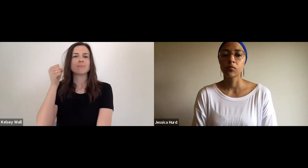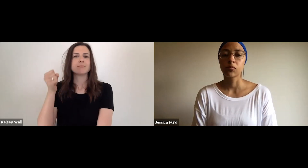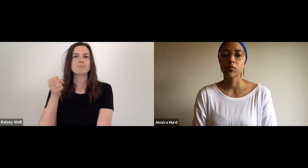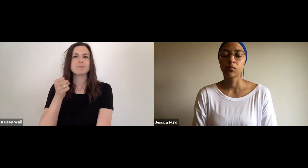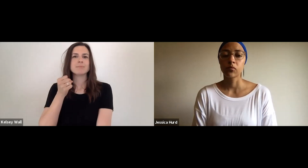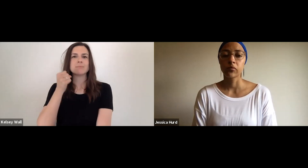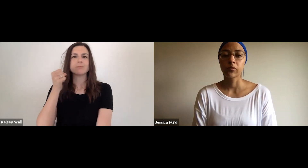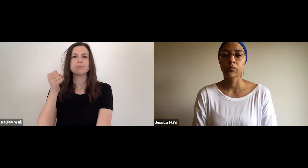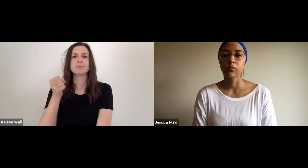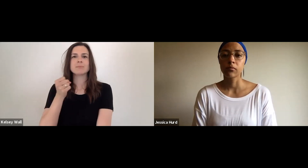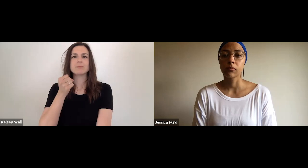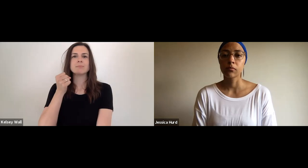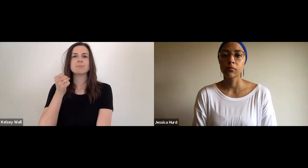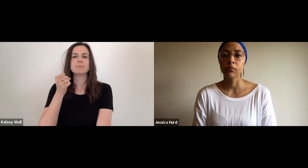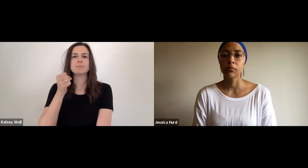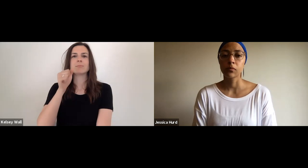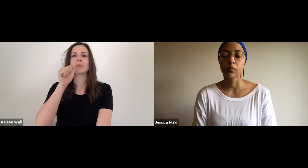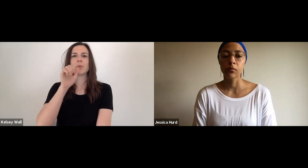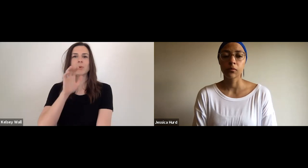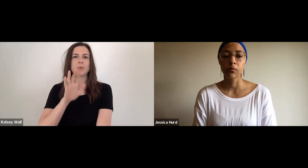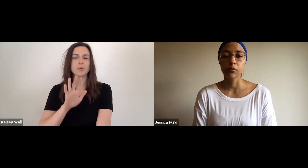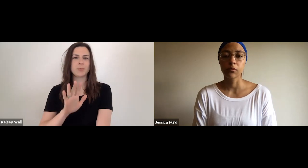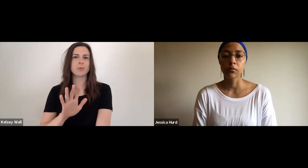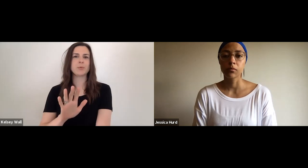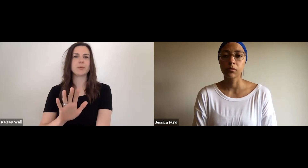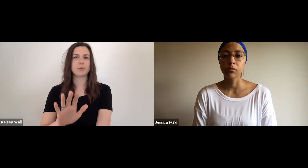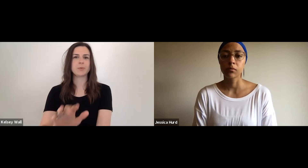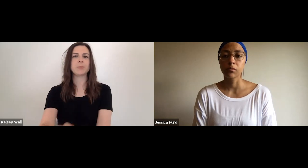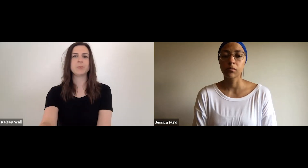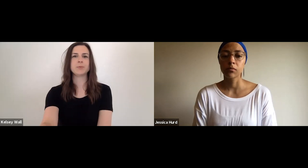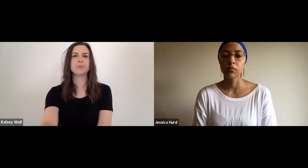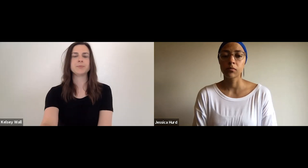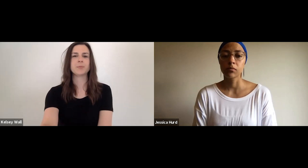Breathe in, hold, breathe out.